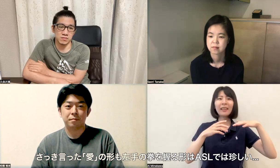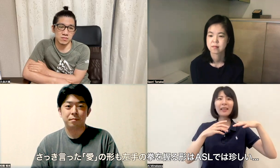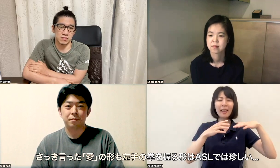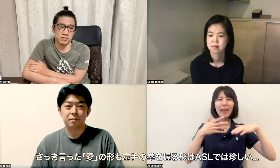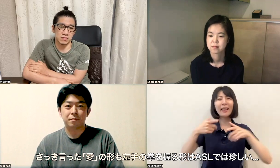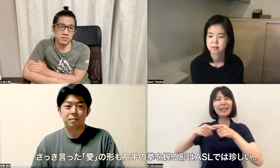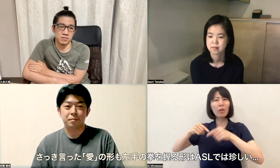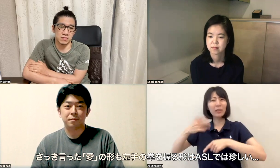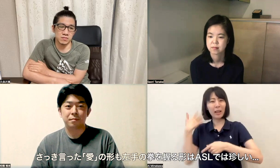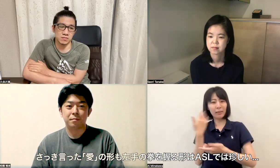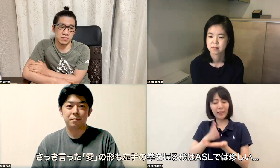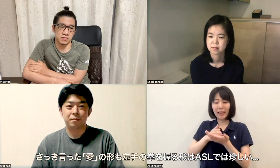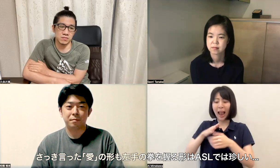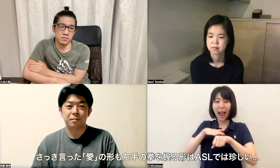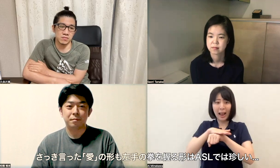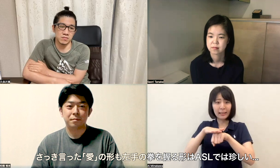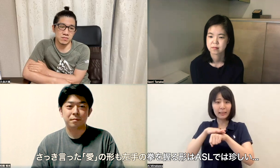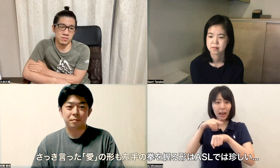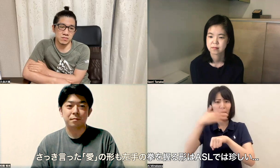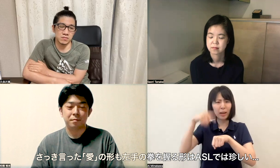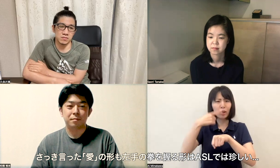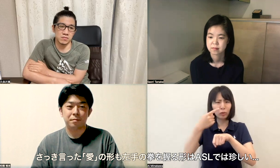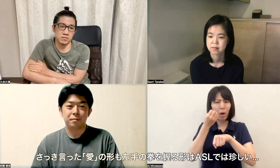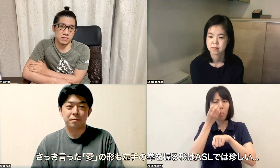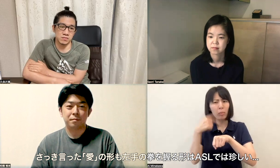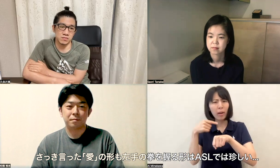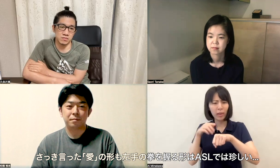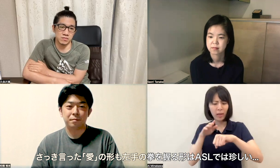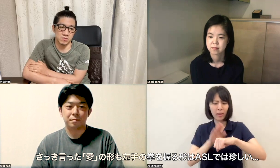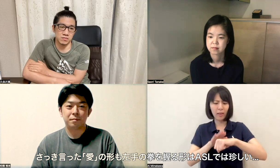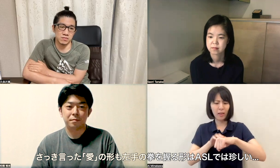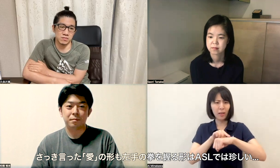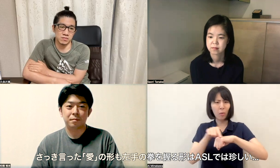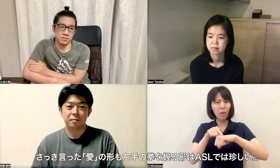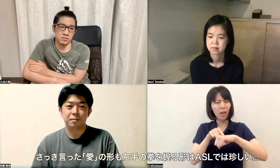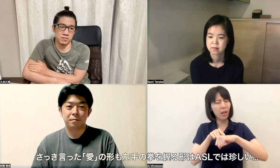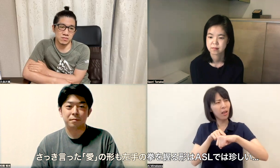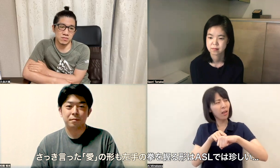The handshapes of “AI(love)” in JSL is a bit rare in ASL,